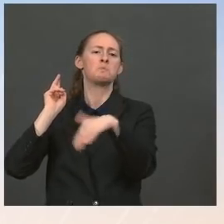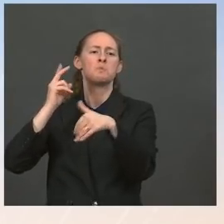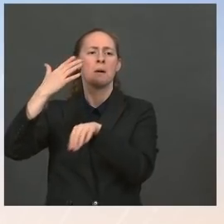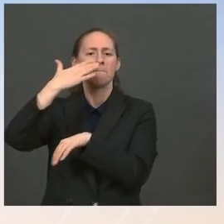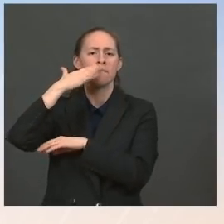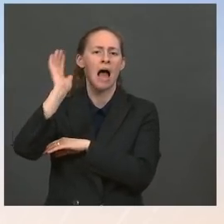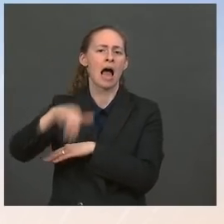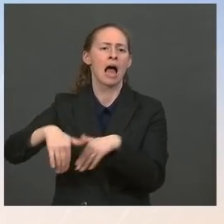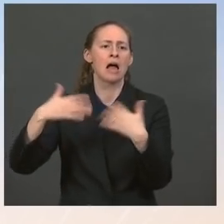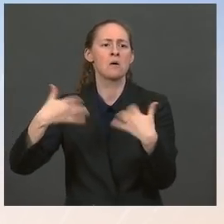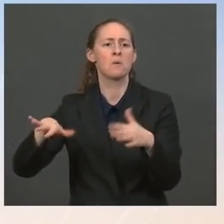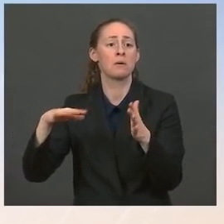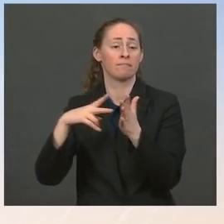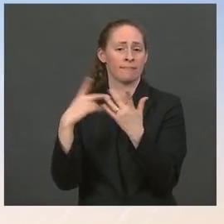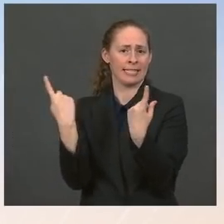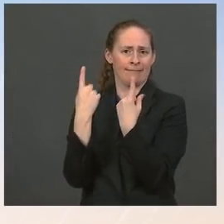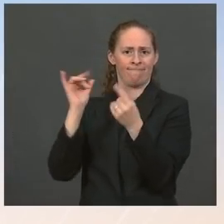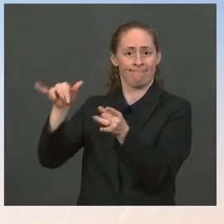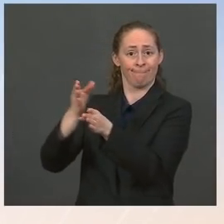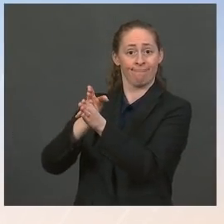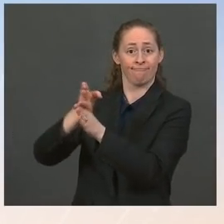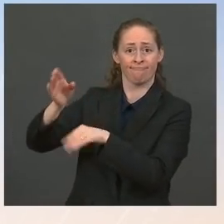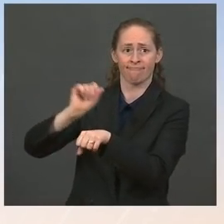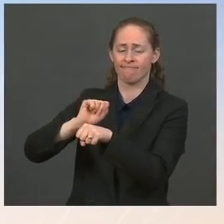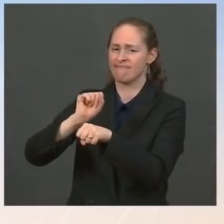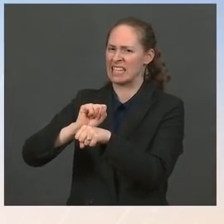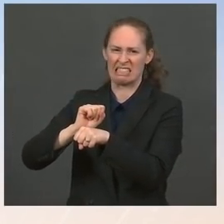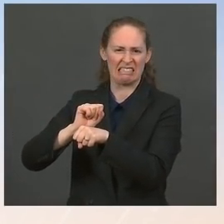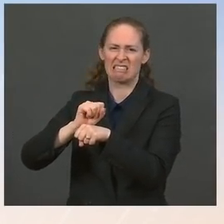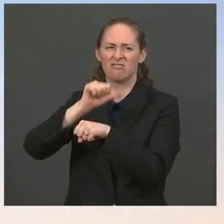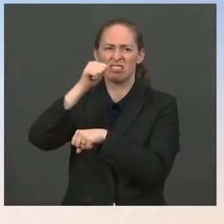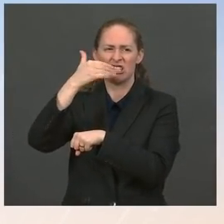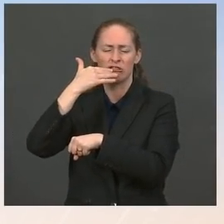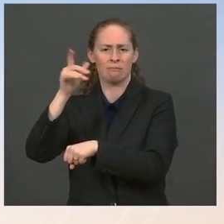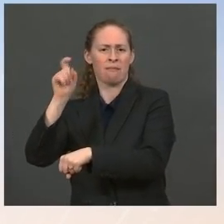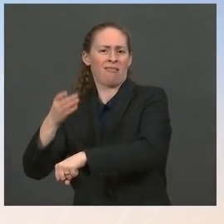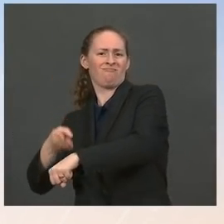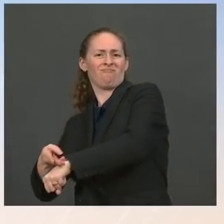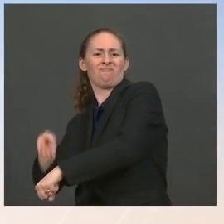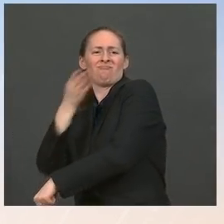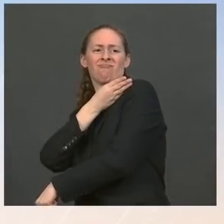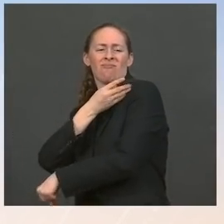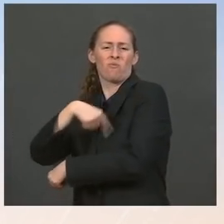And one tool for improving the quality of that job is union representation. The Press: But the administration has been